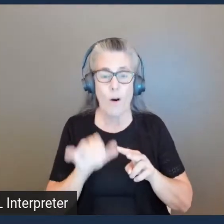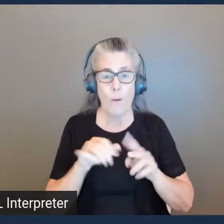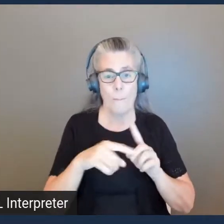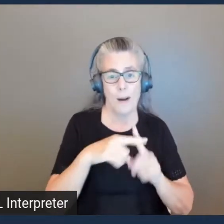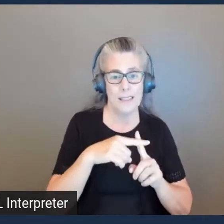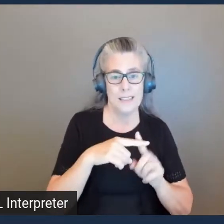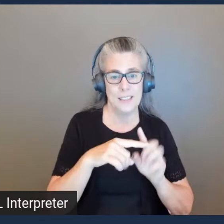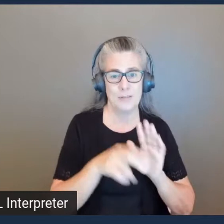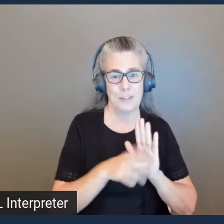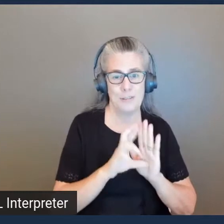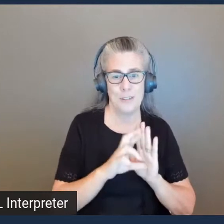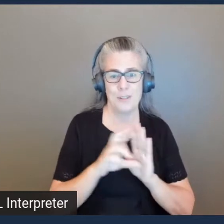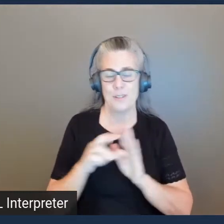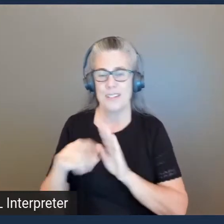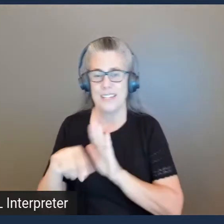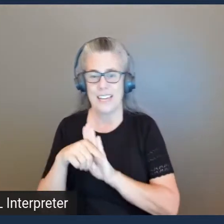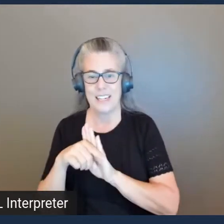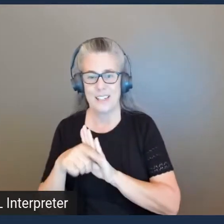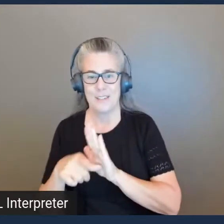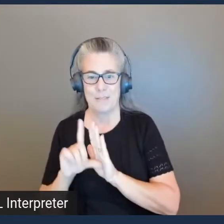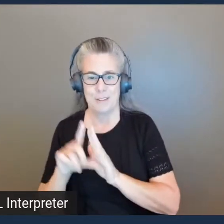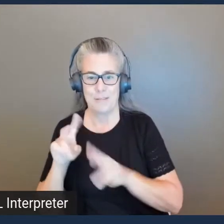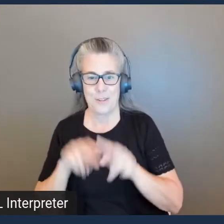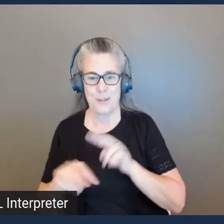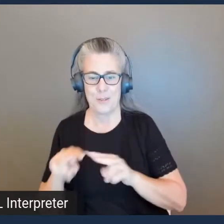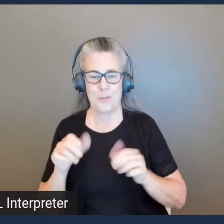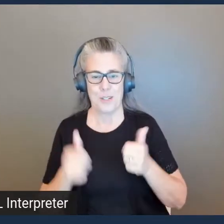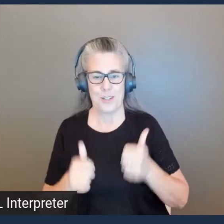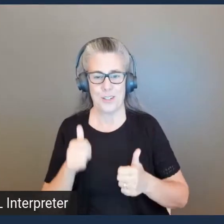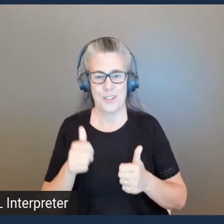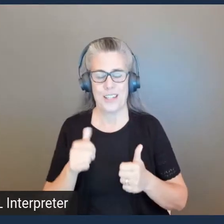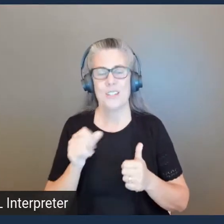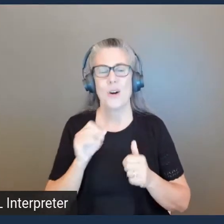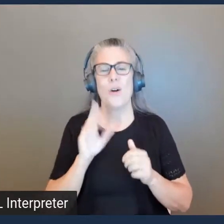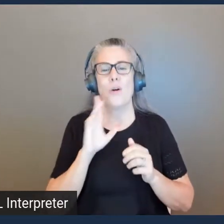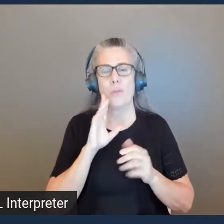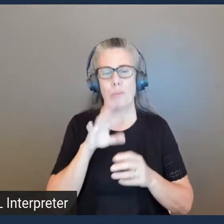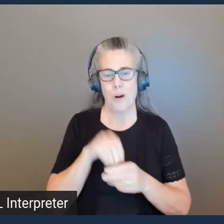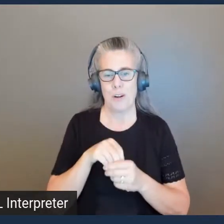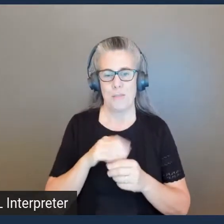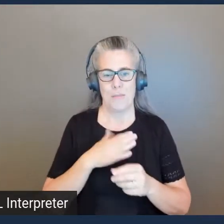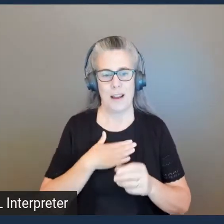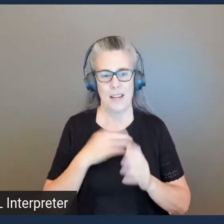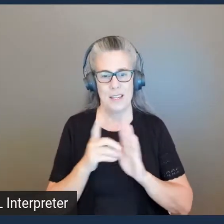And as a part of this demonstration, I will (audio fading) you analytic sources such as